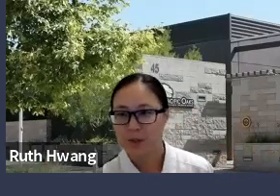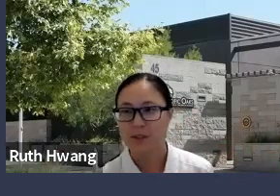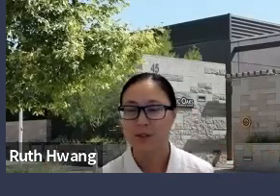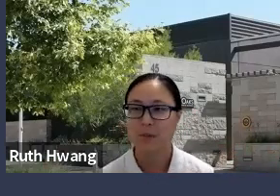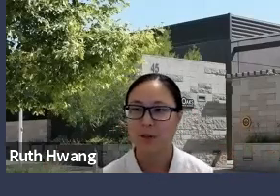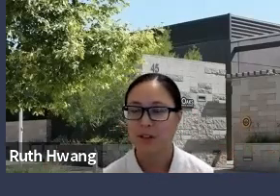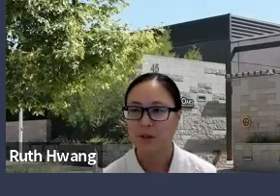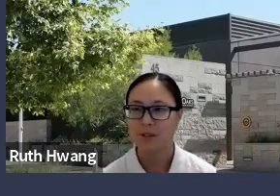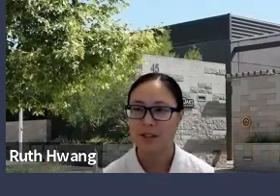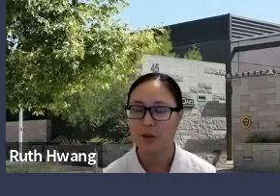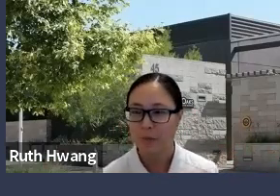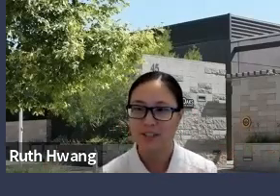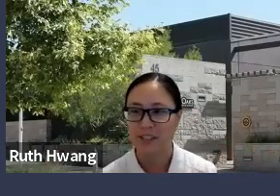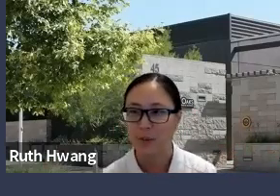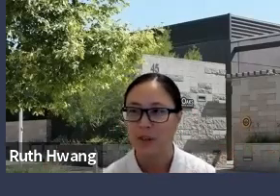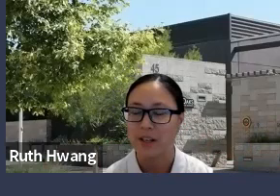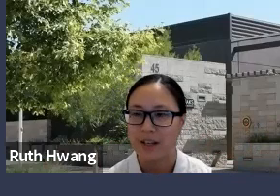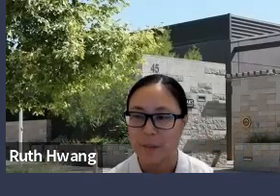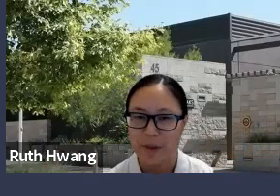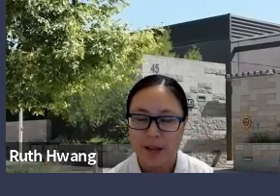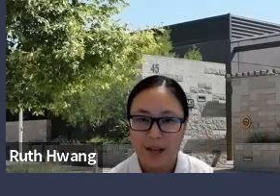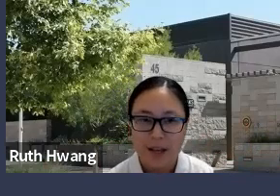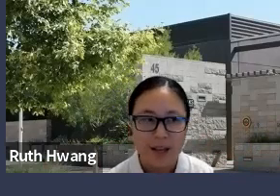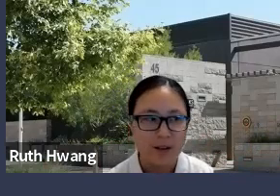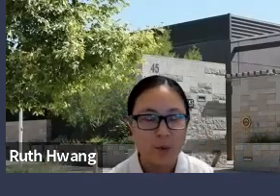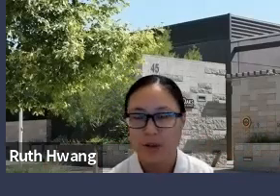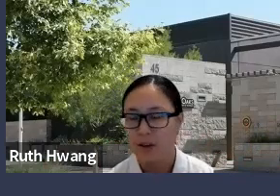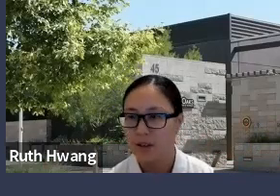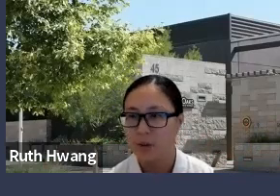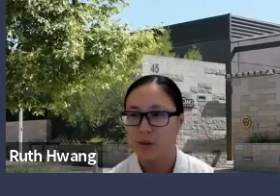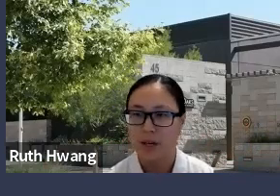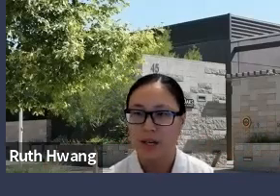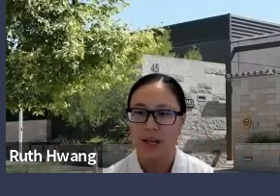specific, but here it's kind of all mashed into one. And it's more than content we do, writing